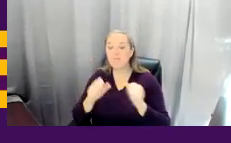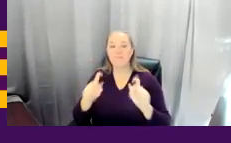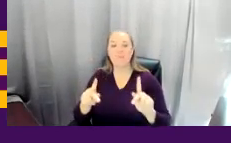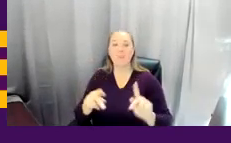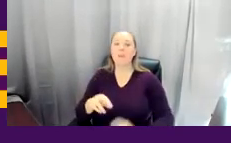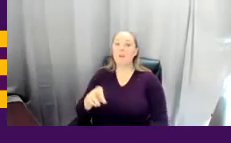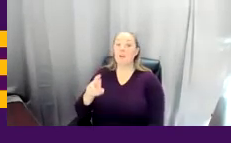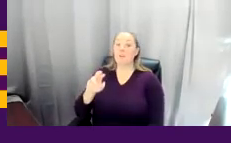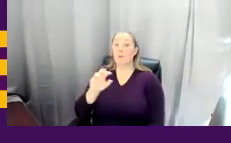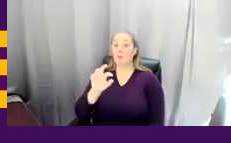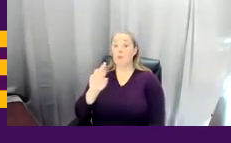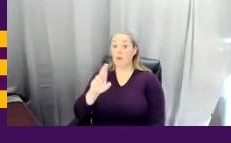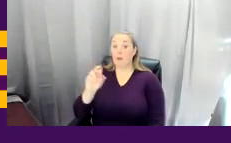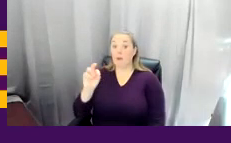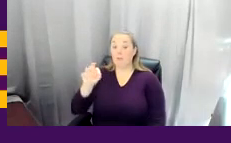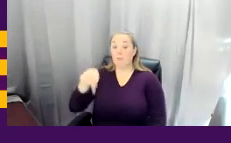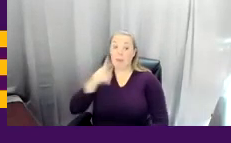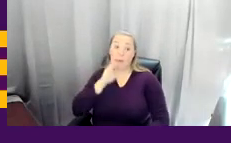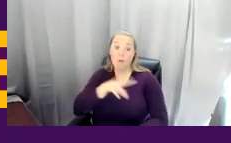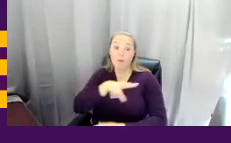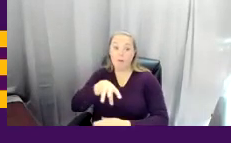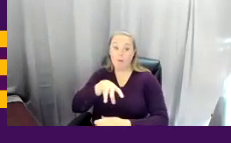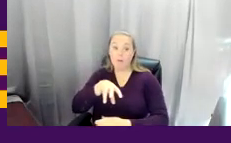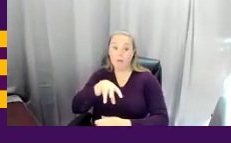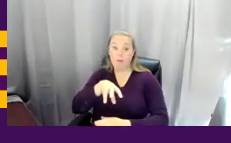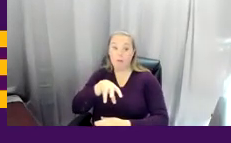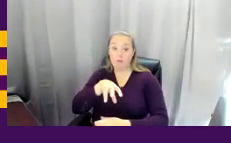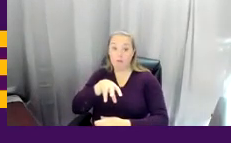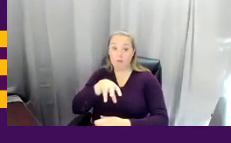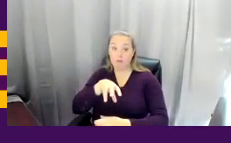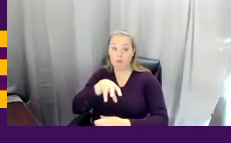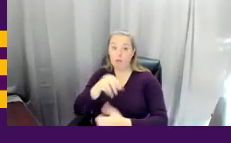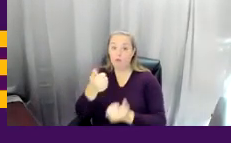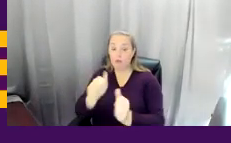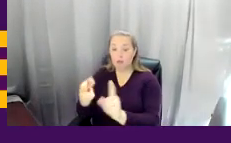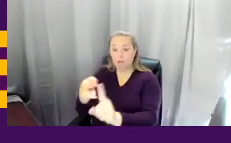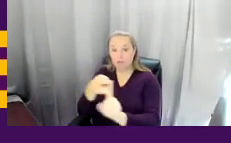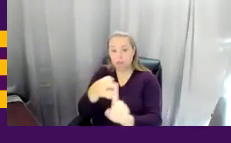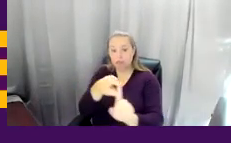SLIDE.